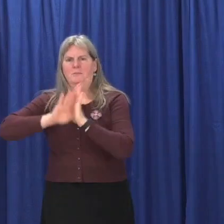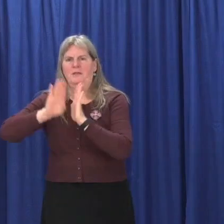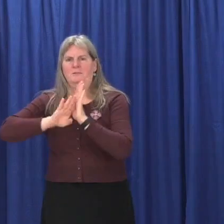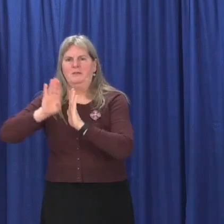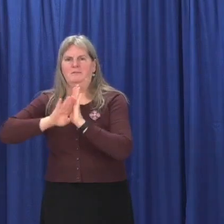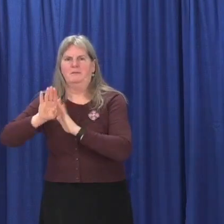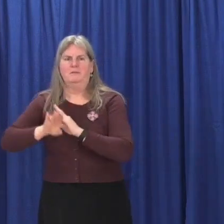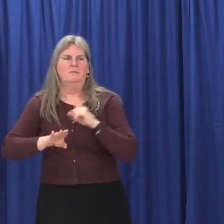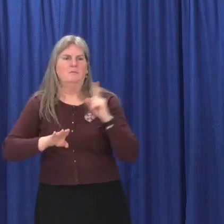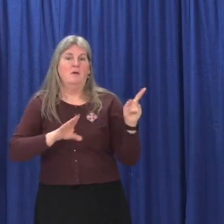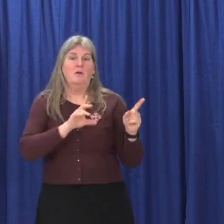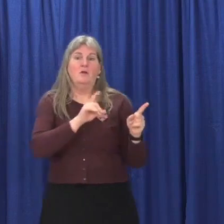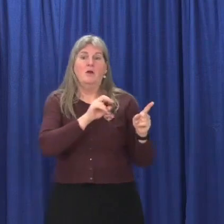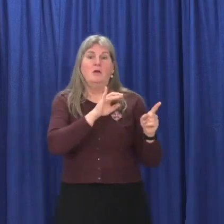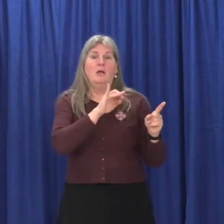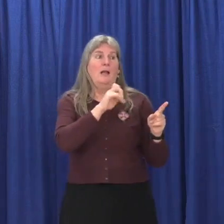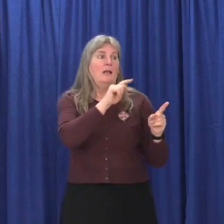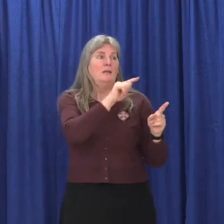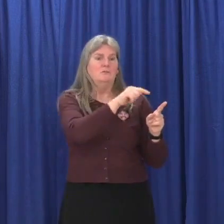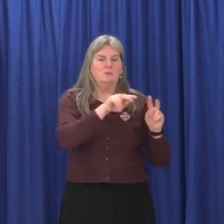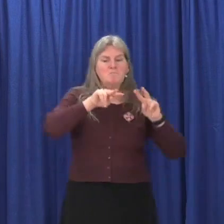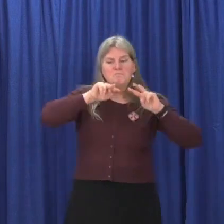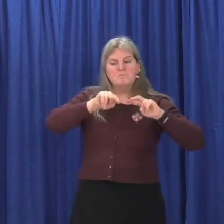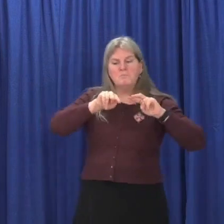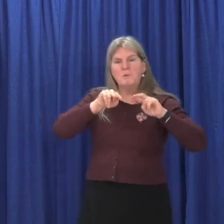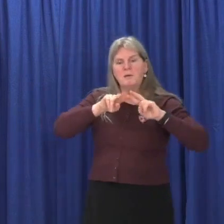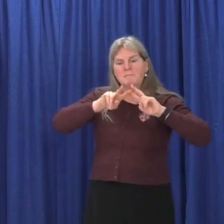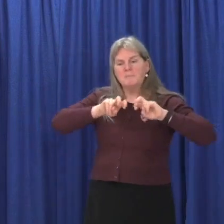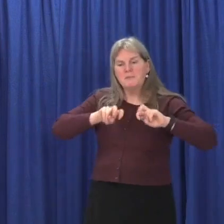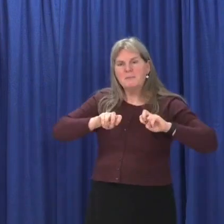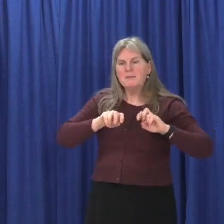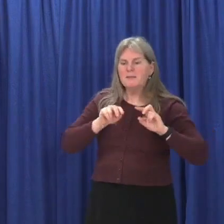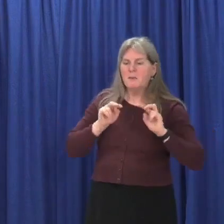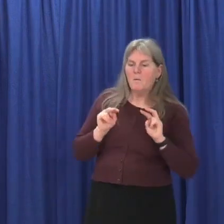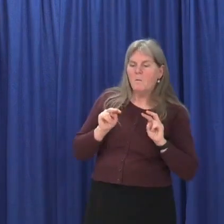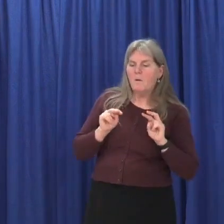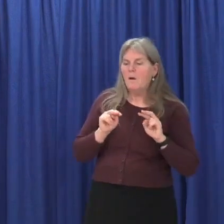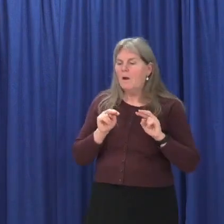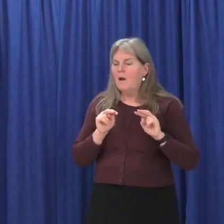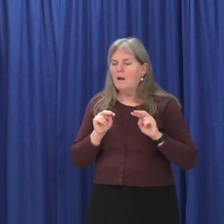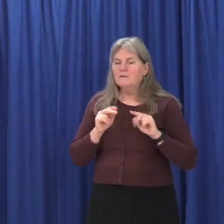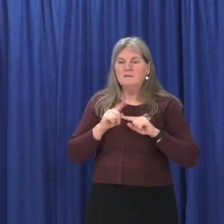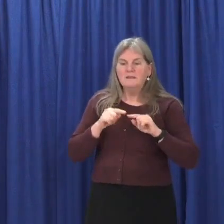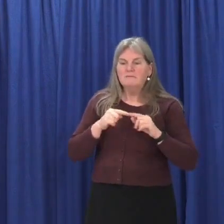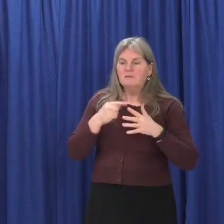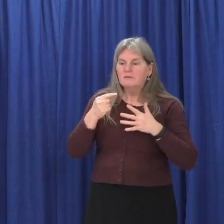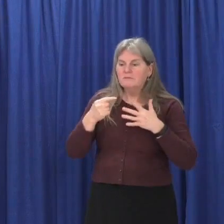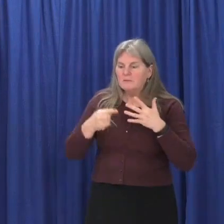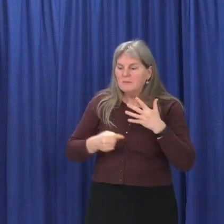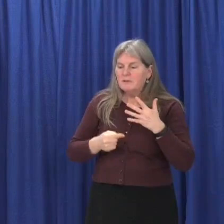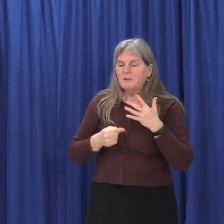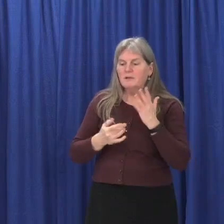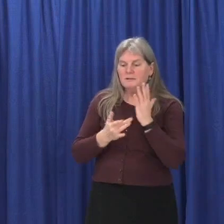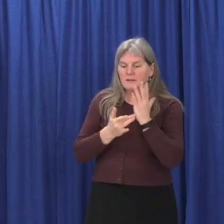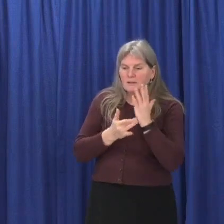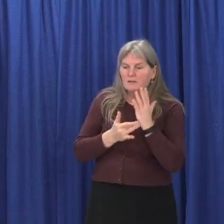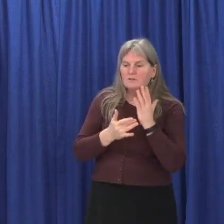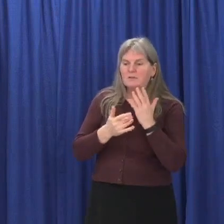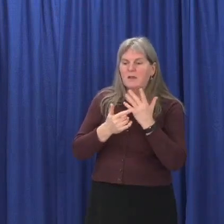be continuing to analyze and monitor those particular endeavors. That's as far as I talk about the science part